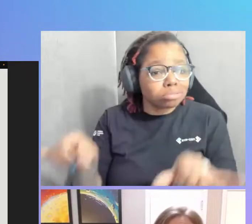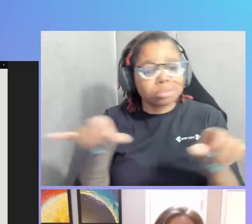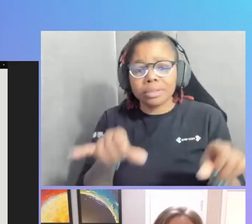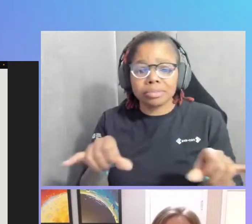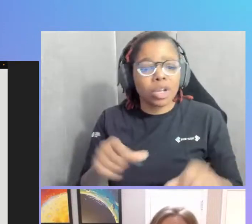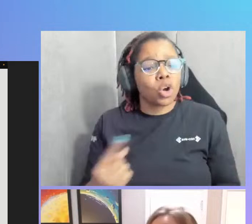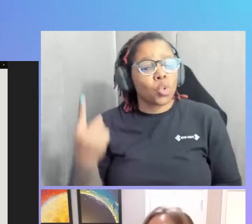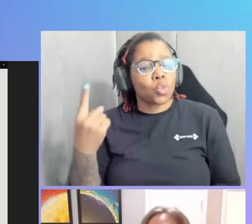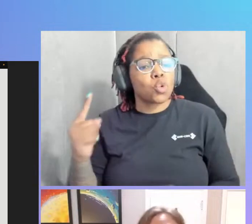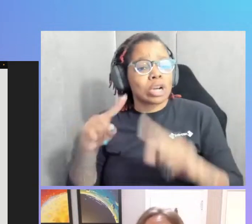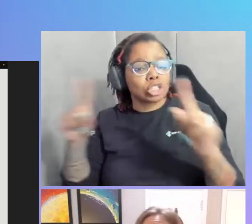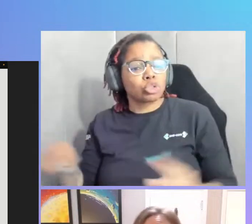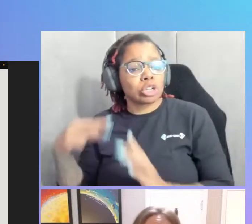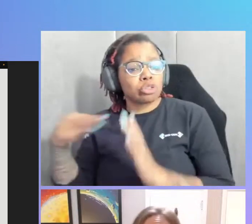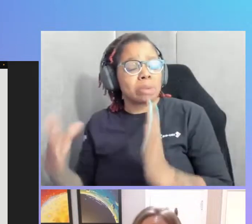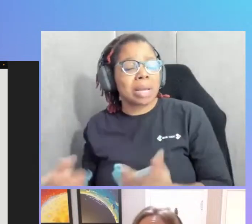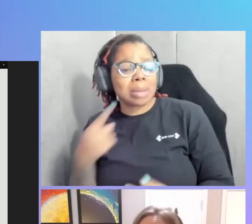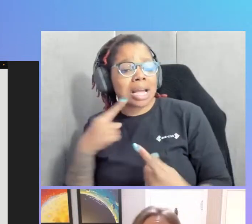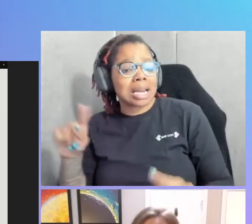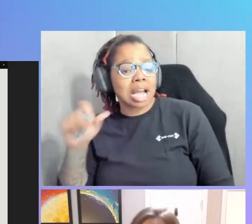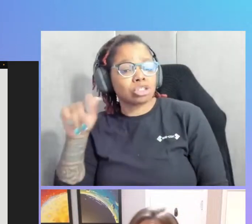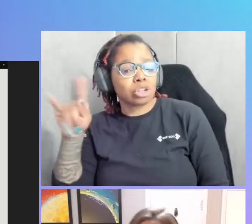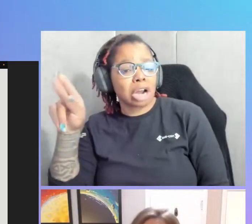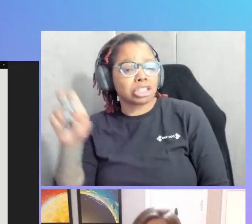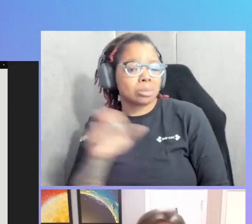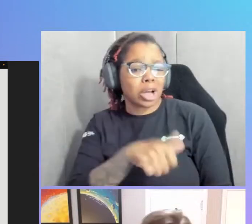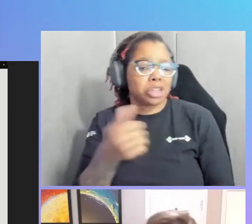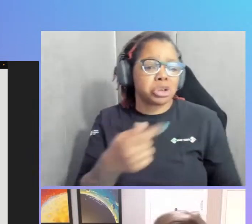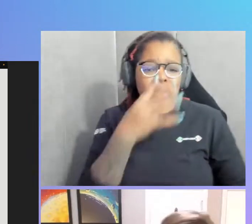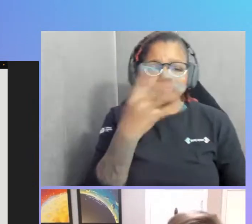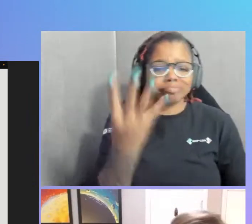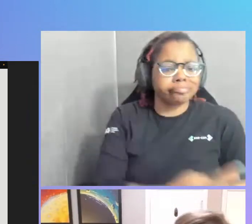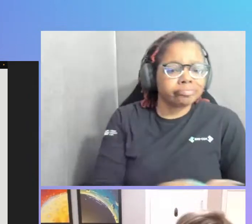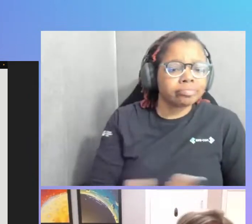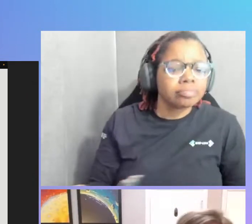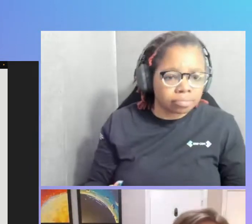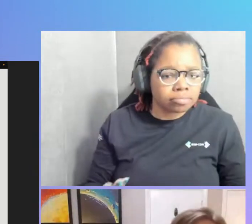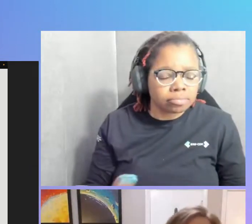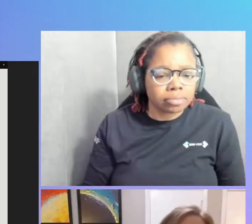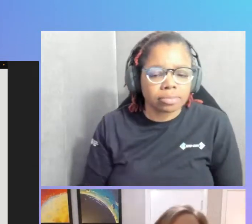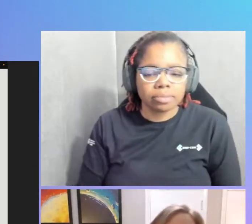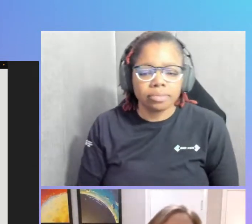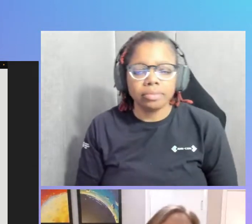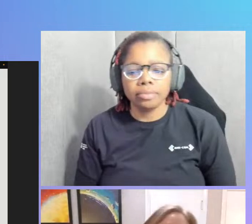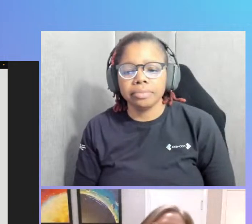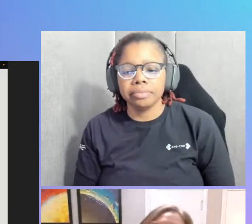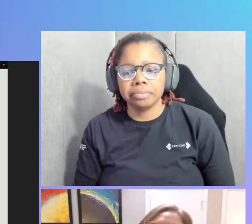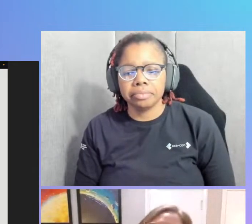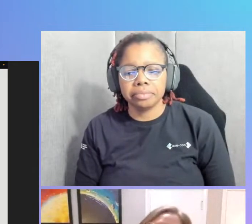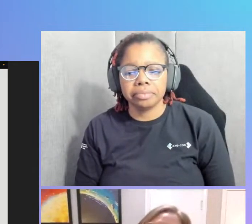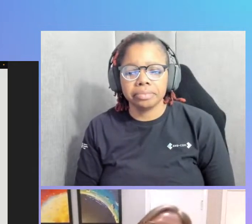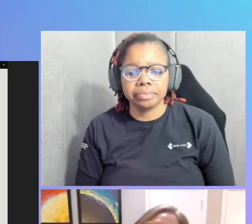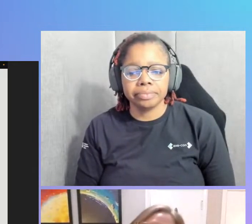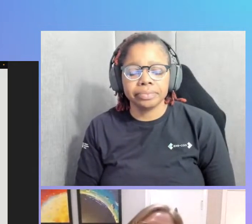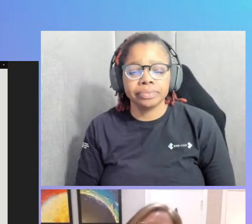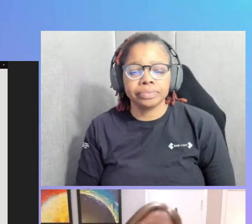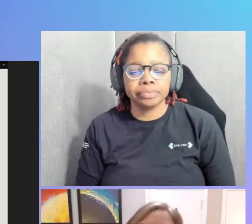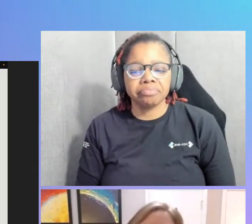attribute that another screen reader ignores entirely. All